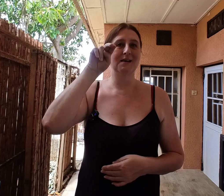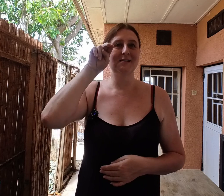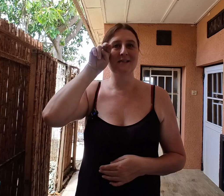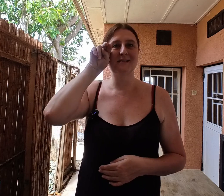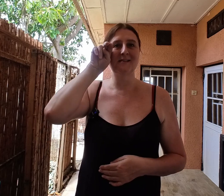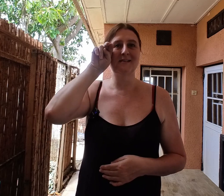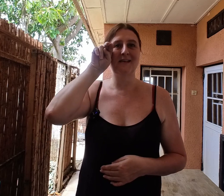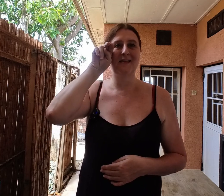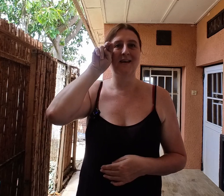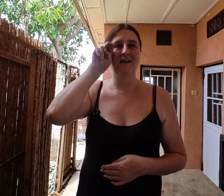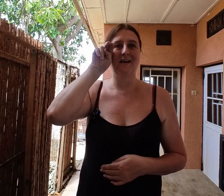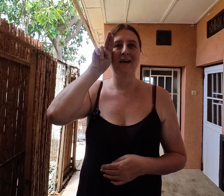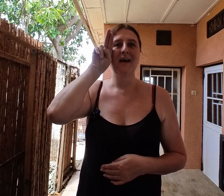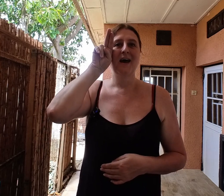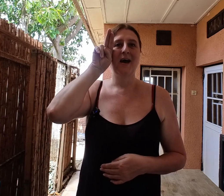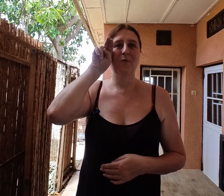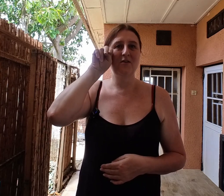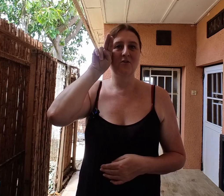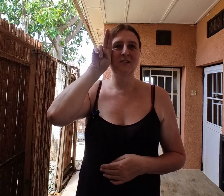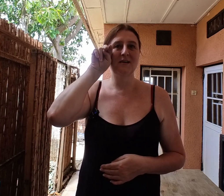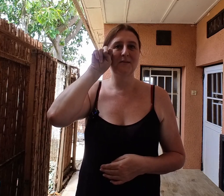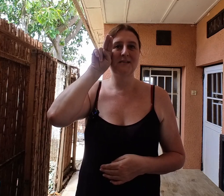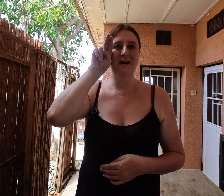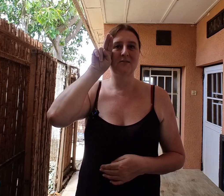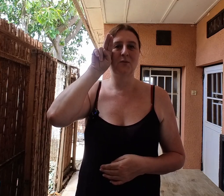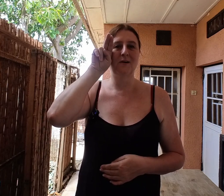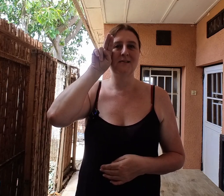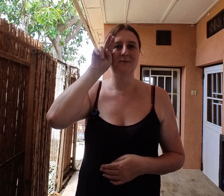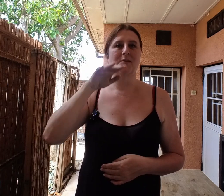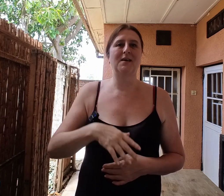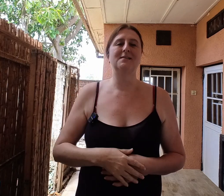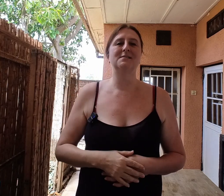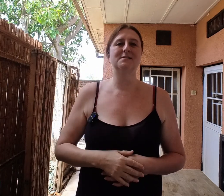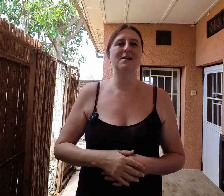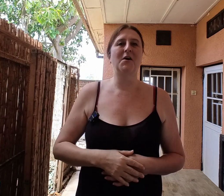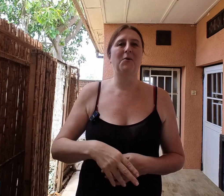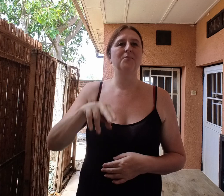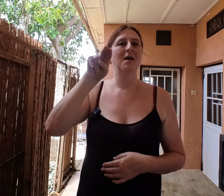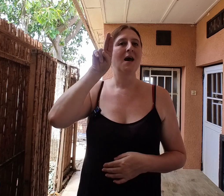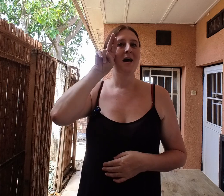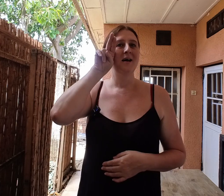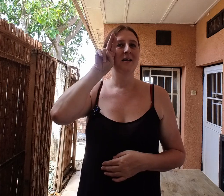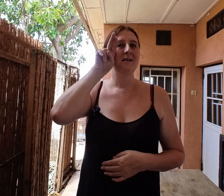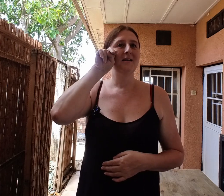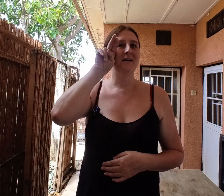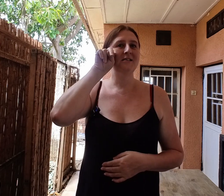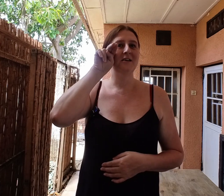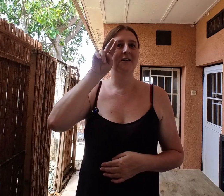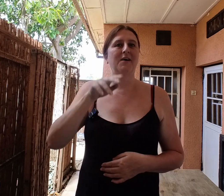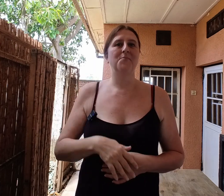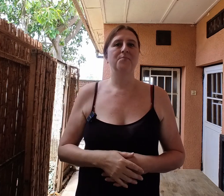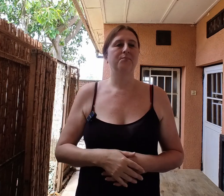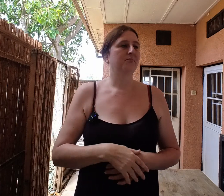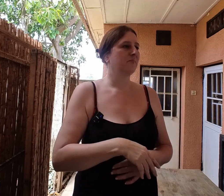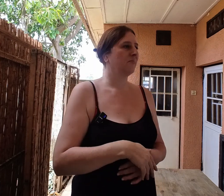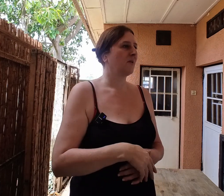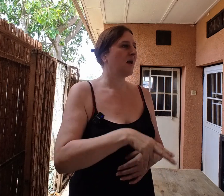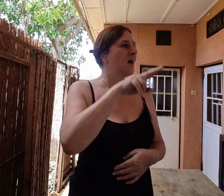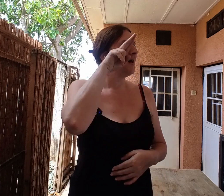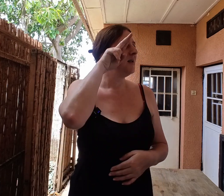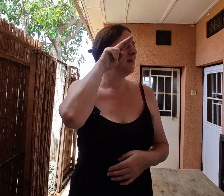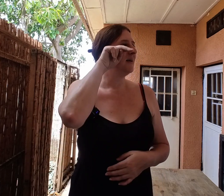putting it just underneath the eye, and we're nodding up and down twice with it. So, Nigeria.